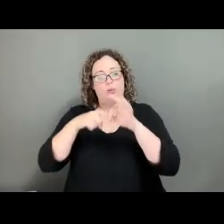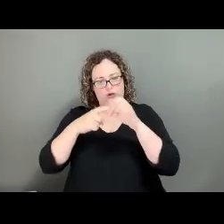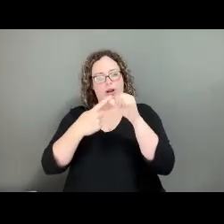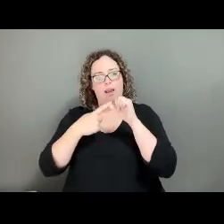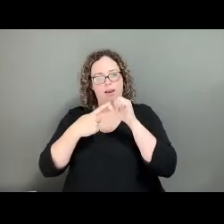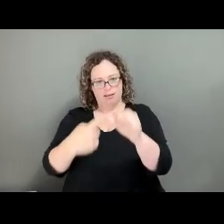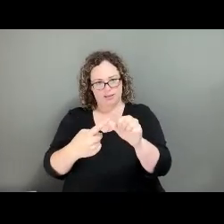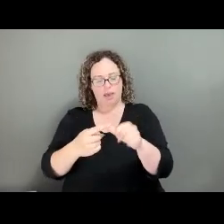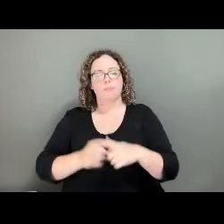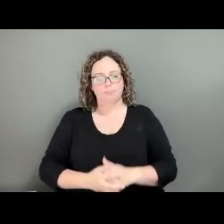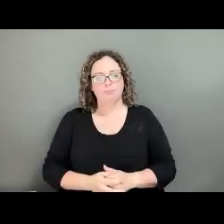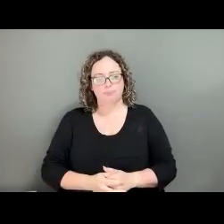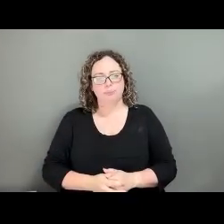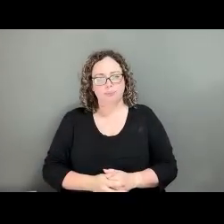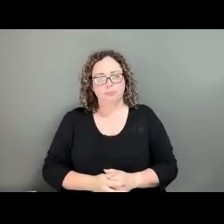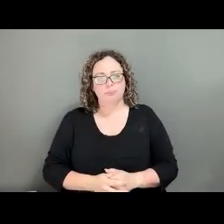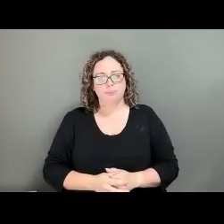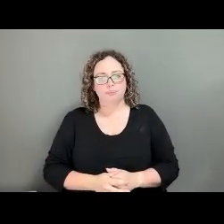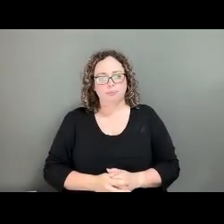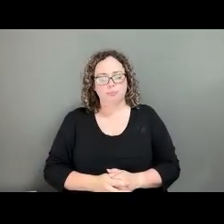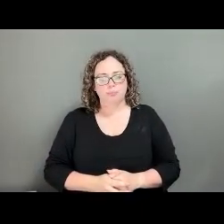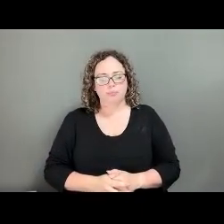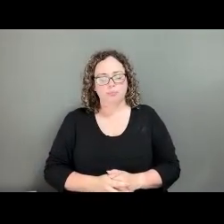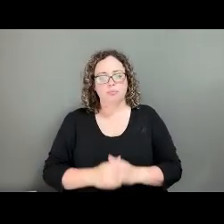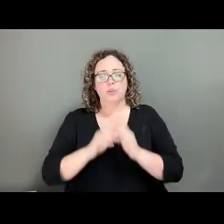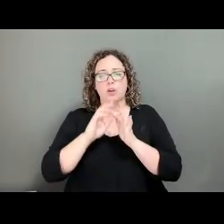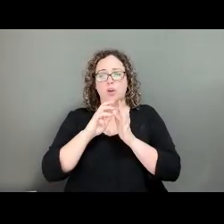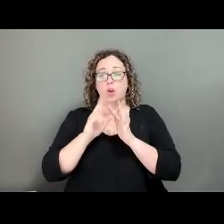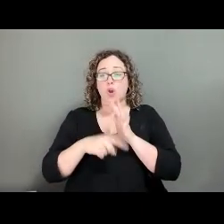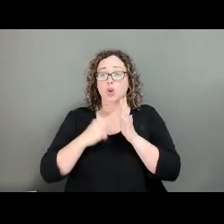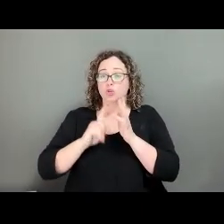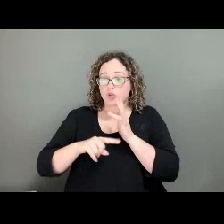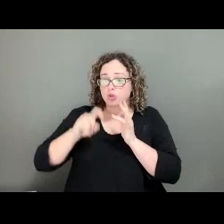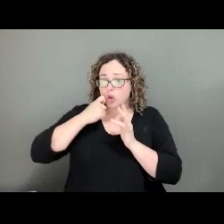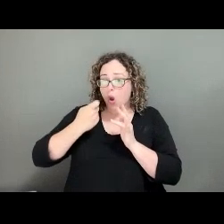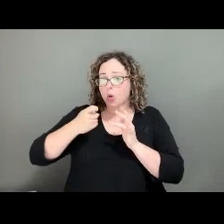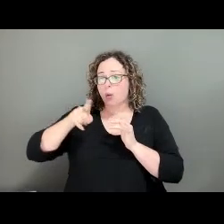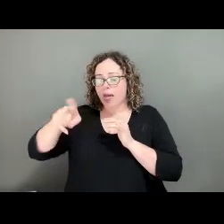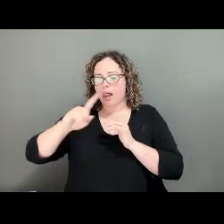Joh is going to be notifying people at the one minute, at the three minute mark